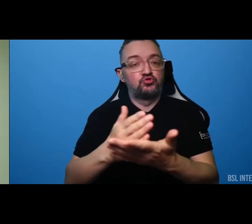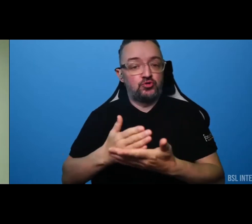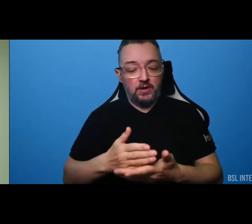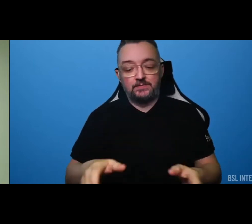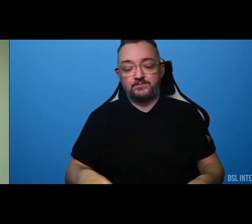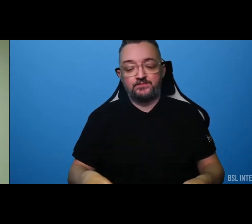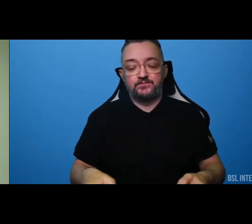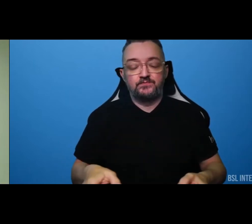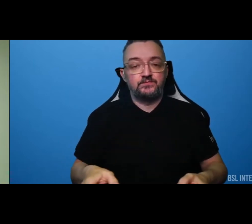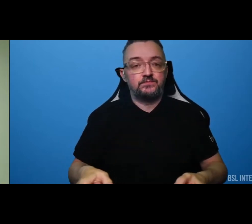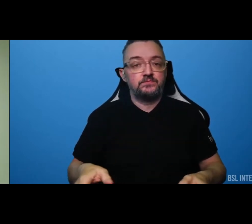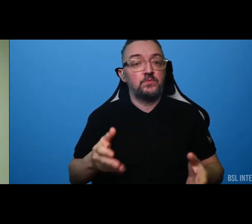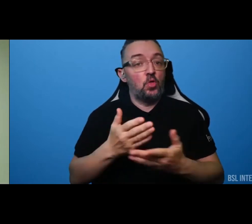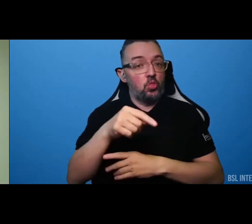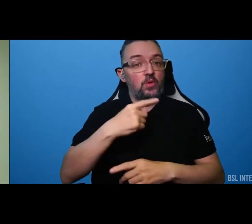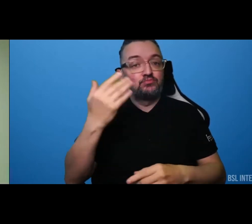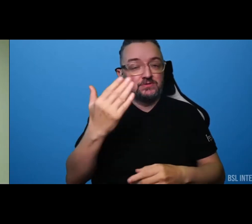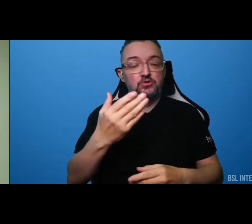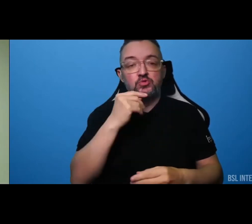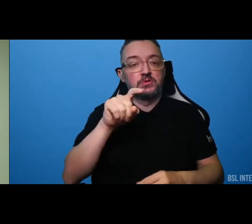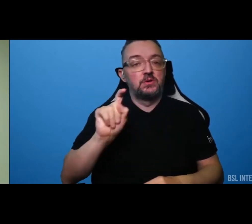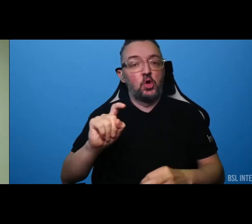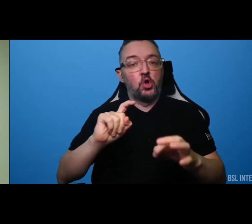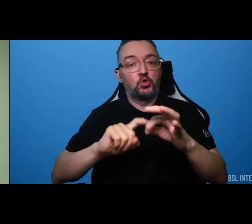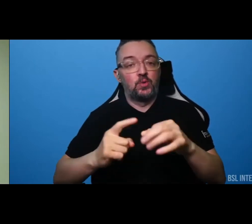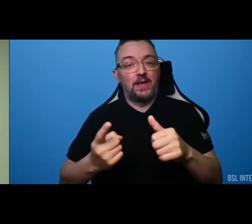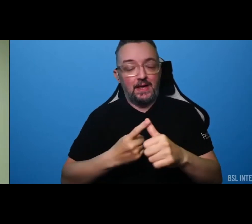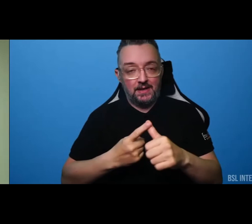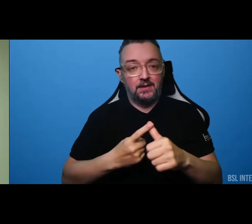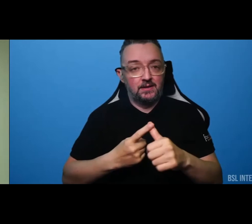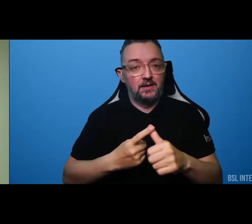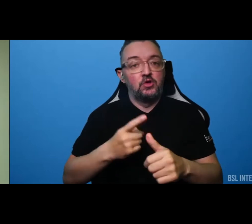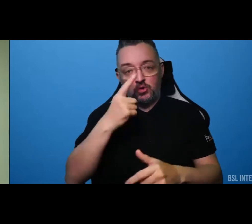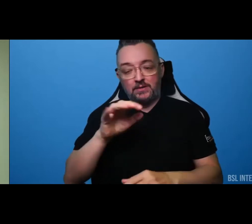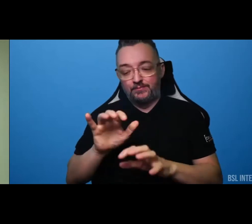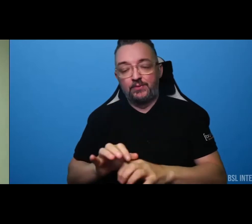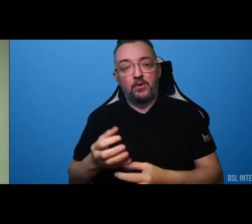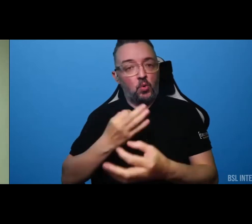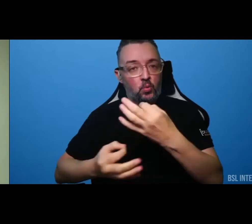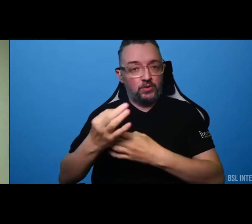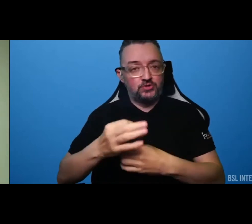throughout the presentation using the Q and A button, which is located on the bar at the bottom of the screen.